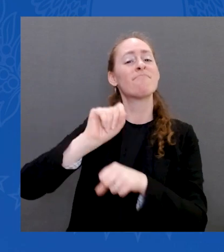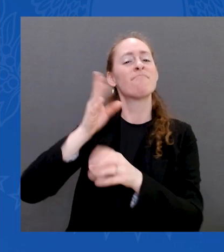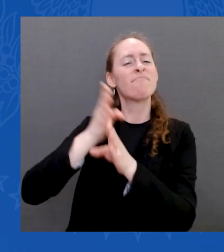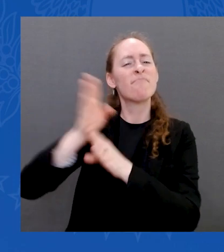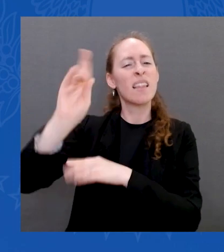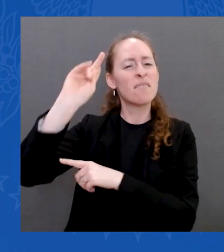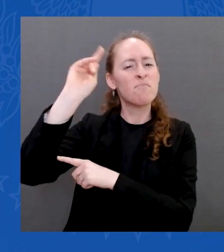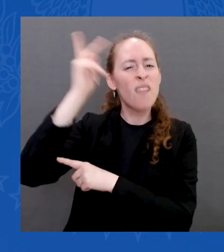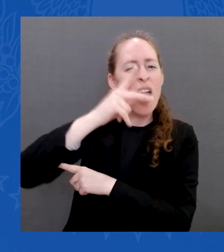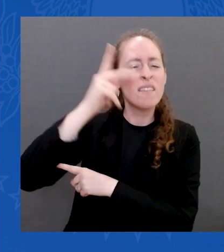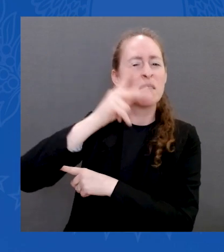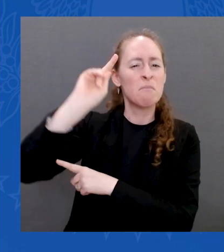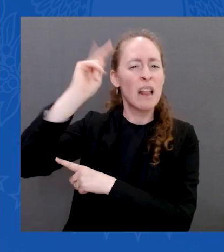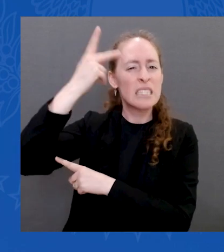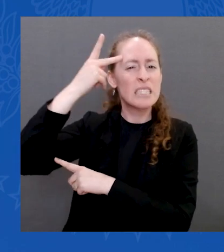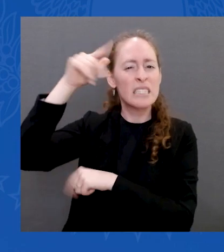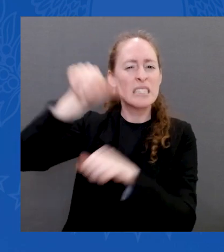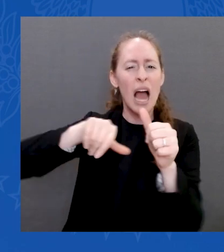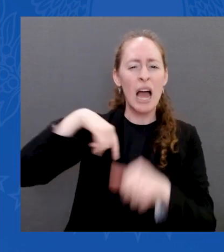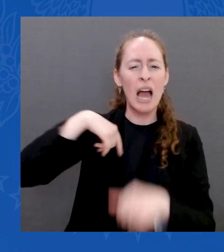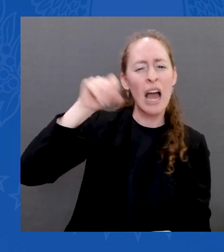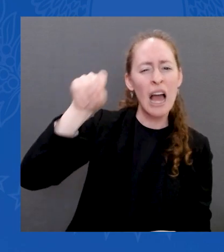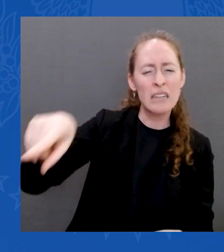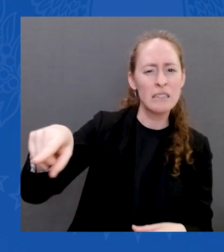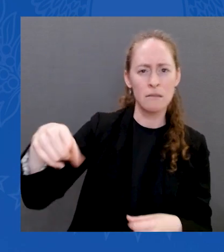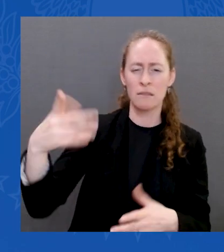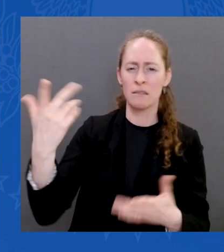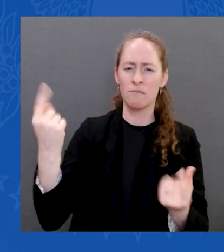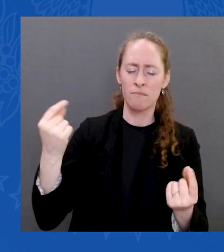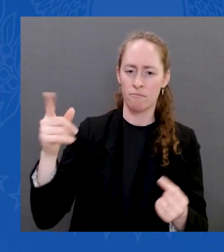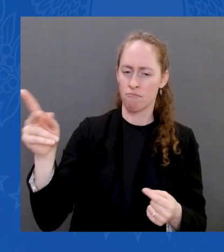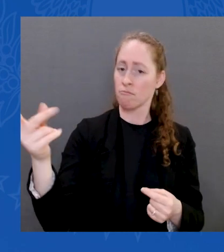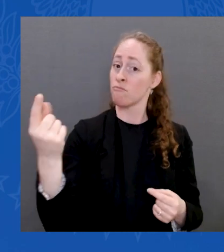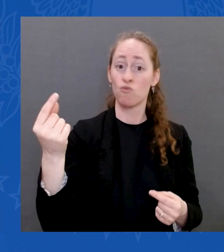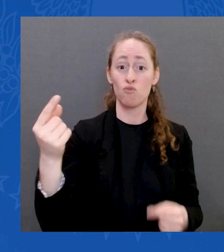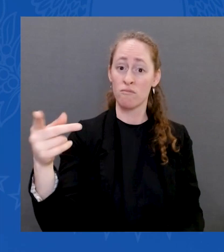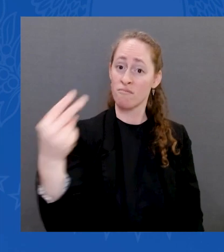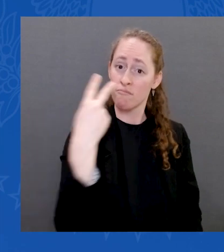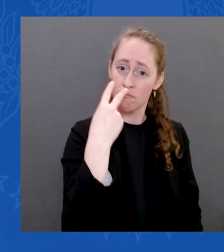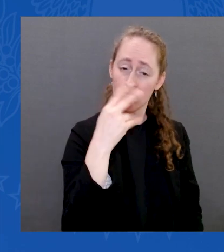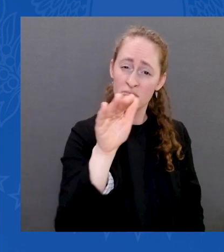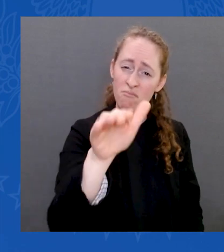And he looked at me, and I'll never forget what he said. He said, "You should do it." I said, "I can't do that."